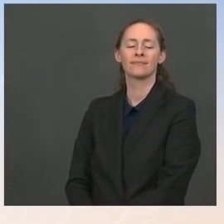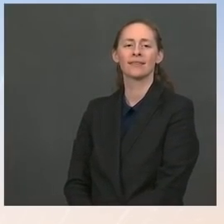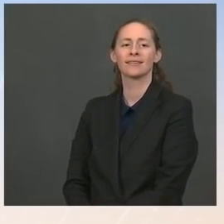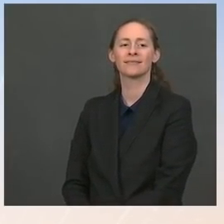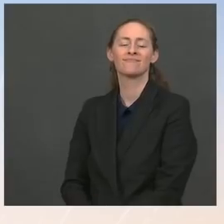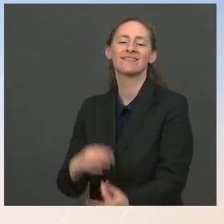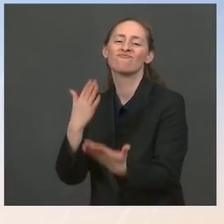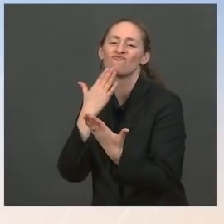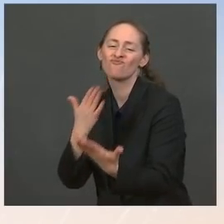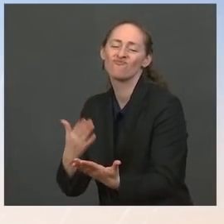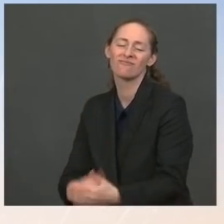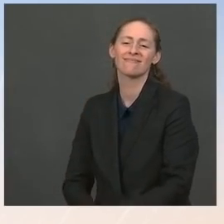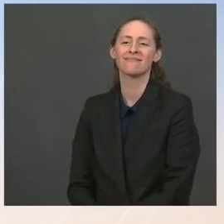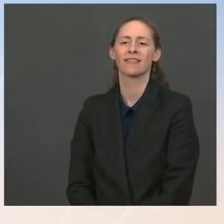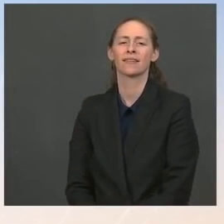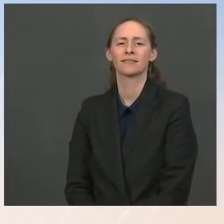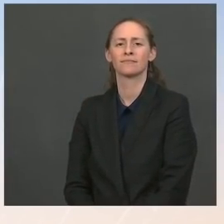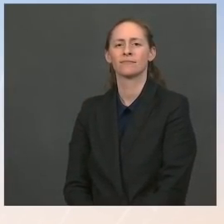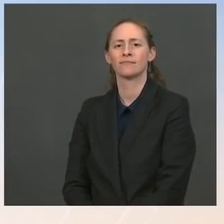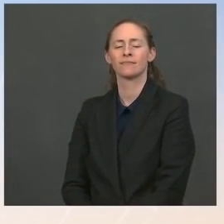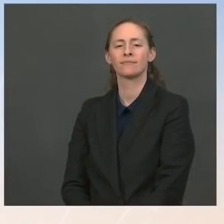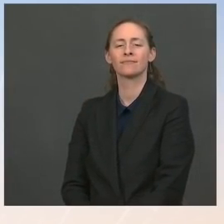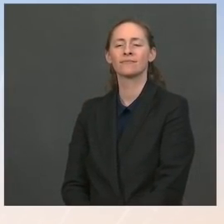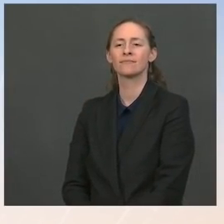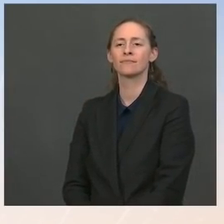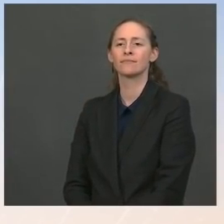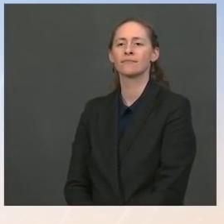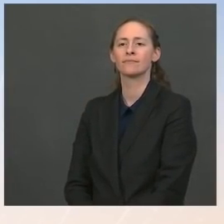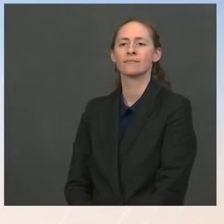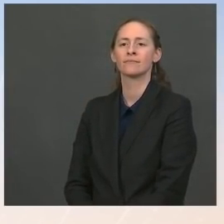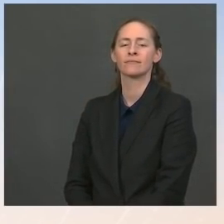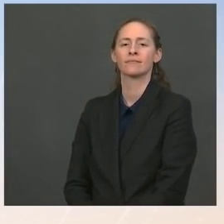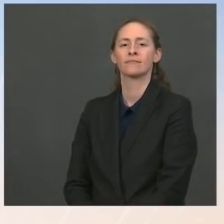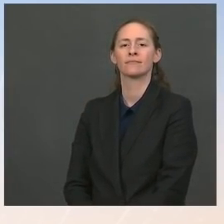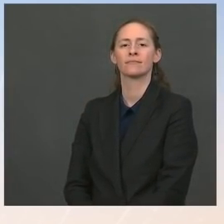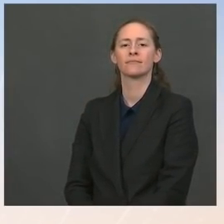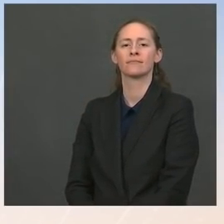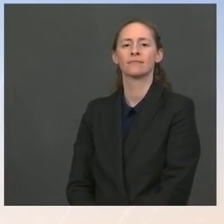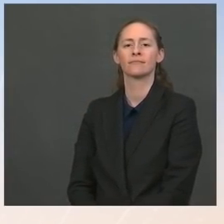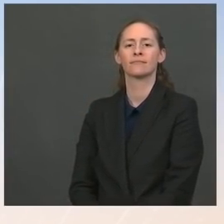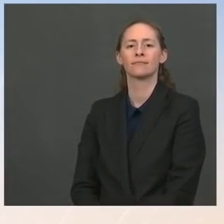Ms. Jean-Pierre: Thank you so much. Have a safe trip.